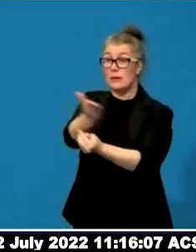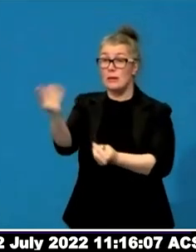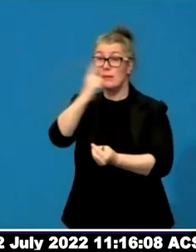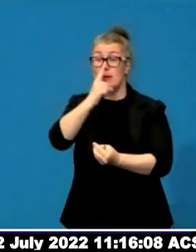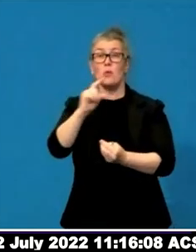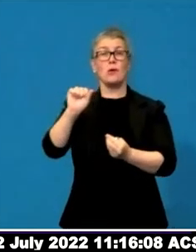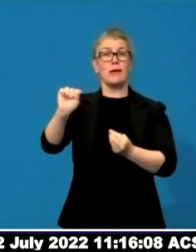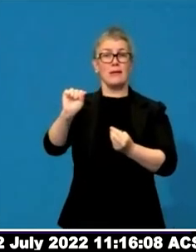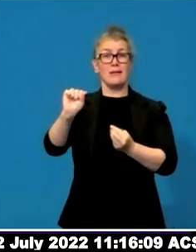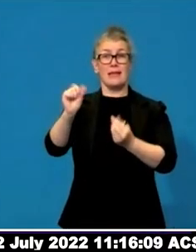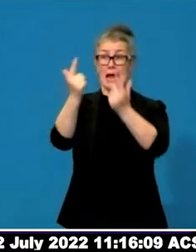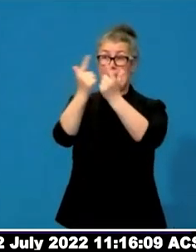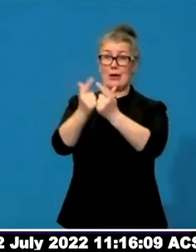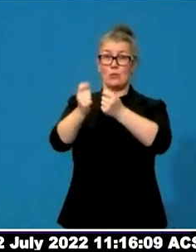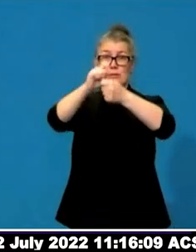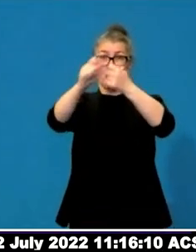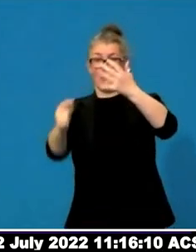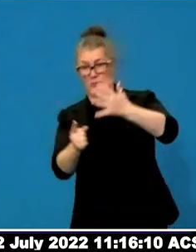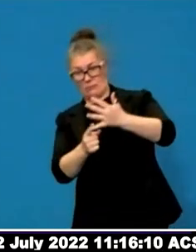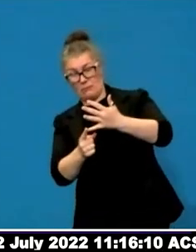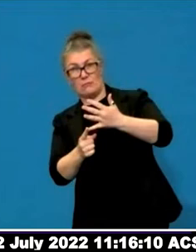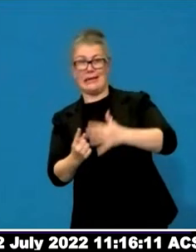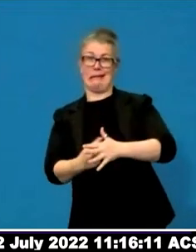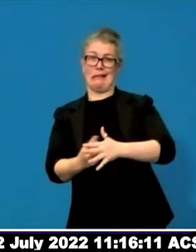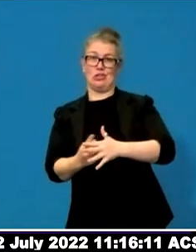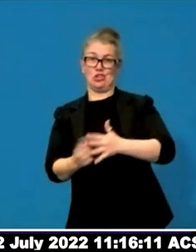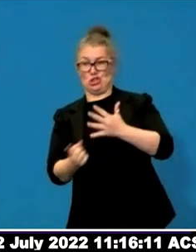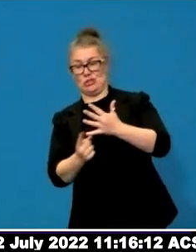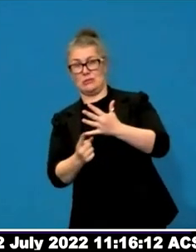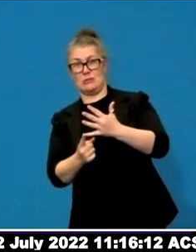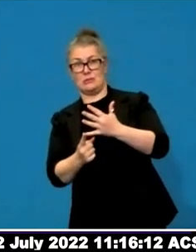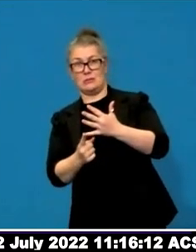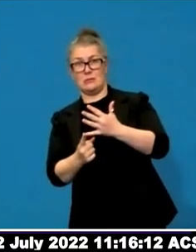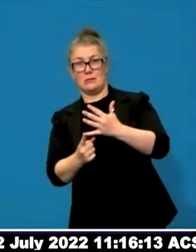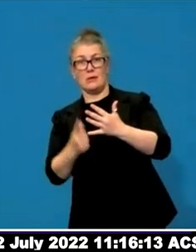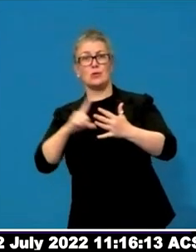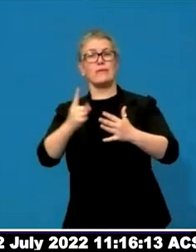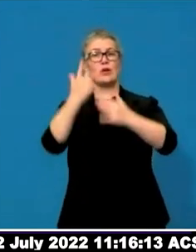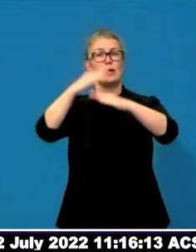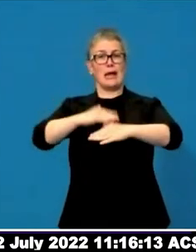because they have got their First Nations languages.